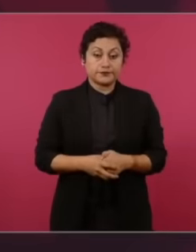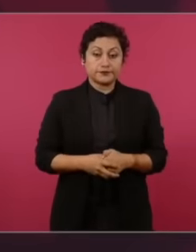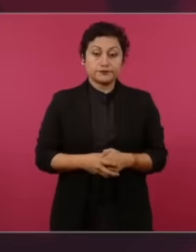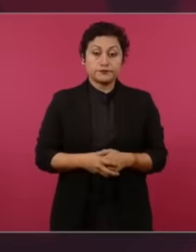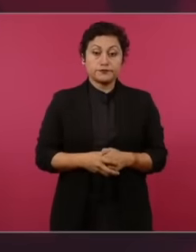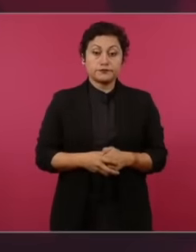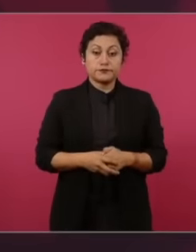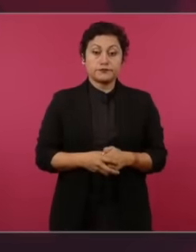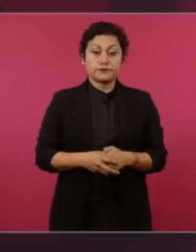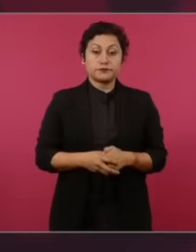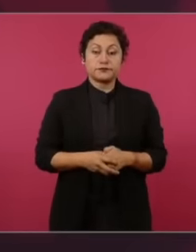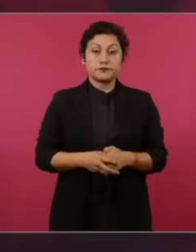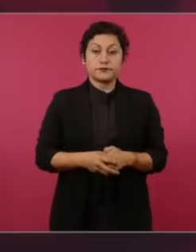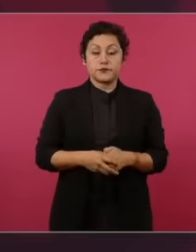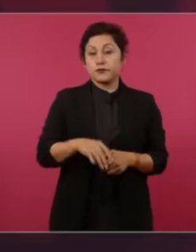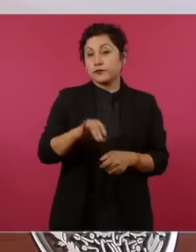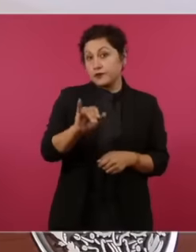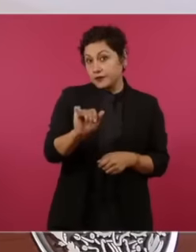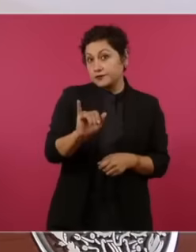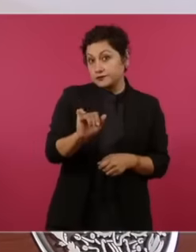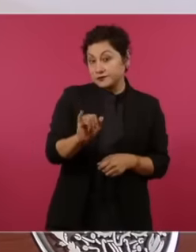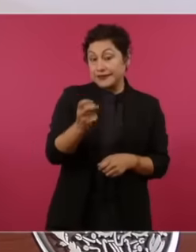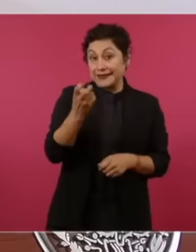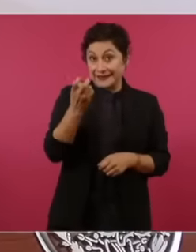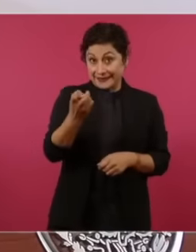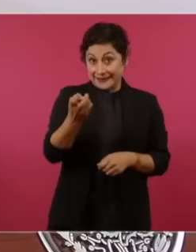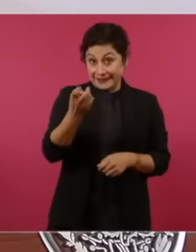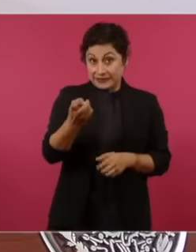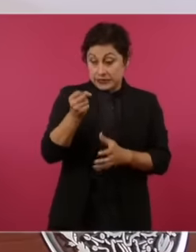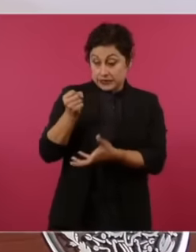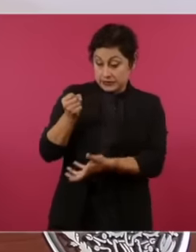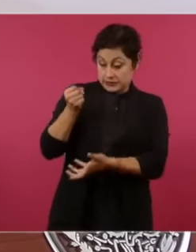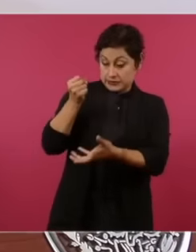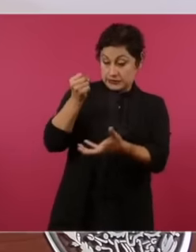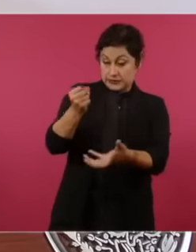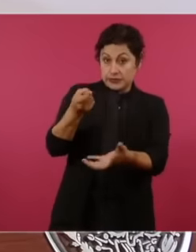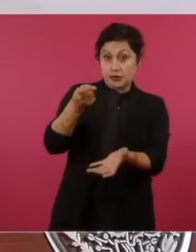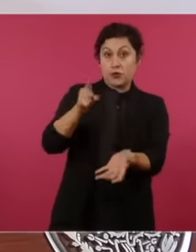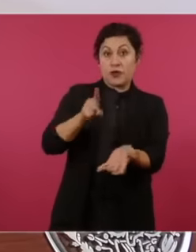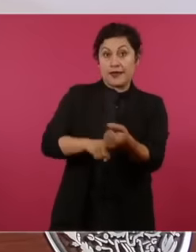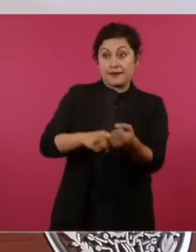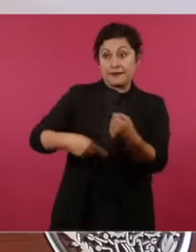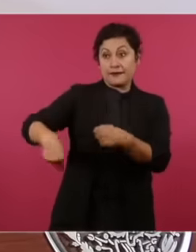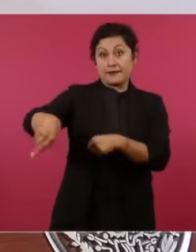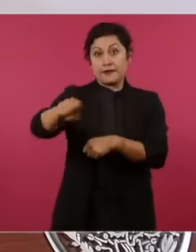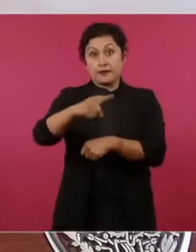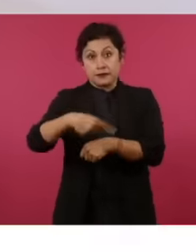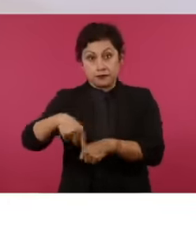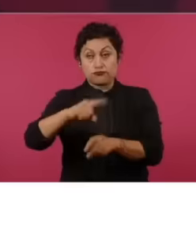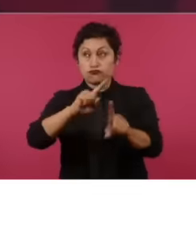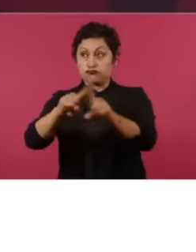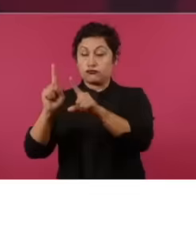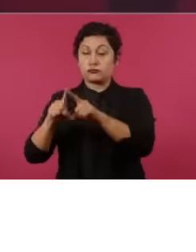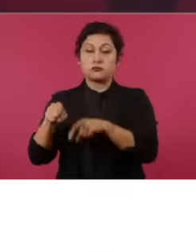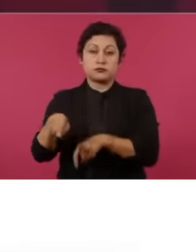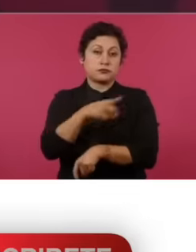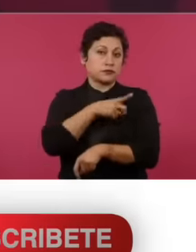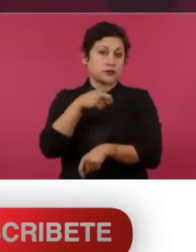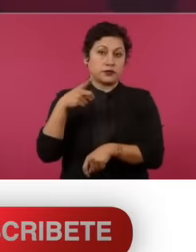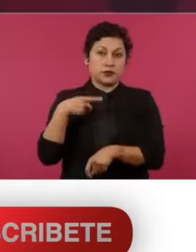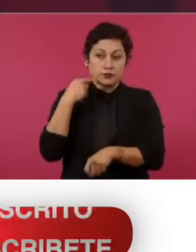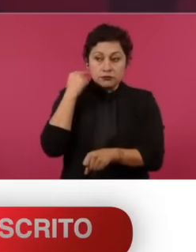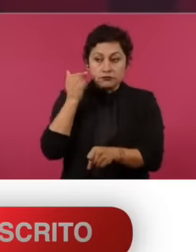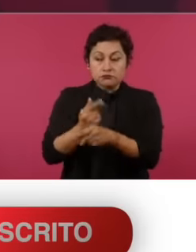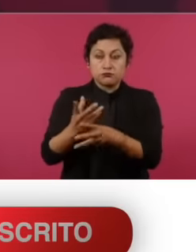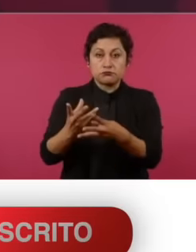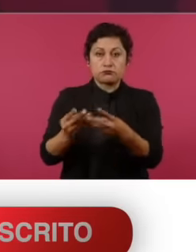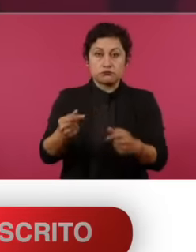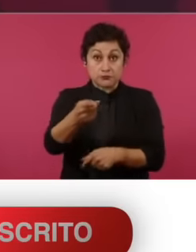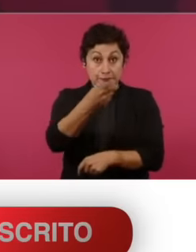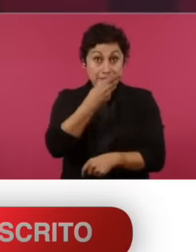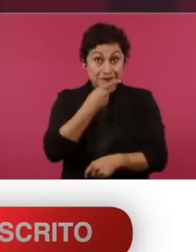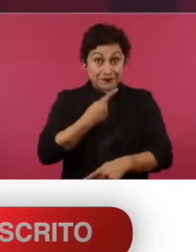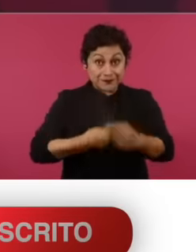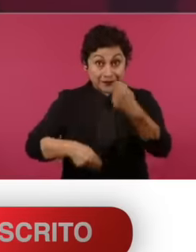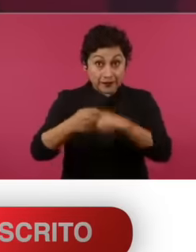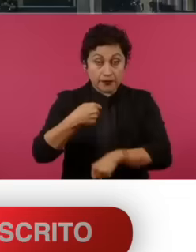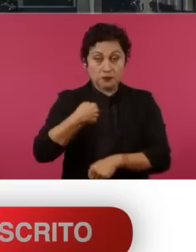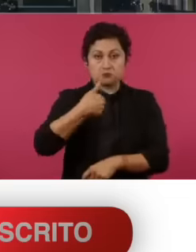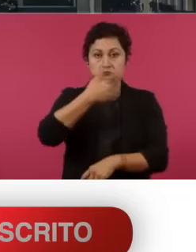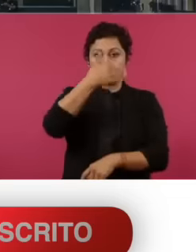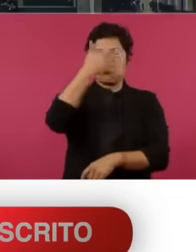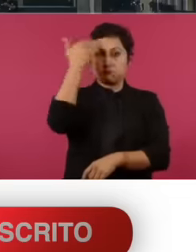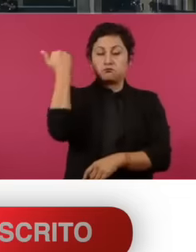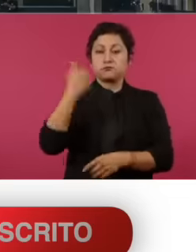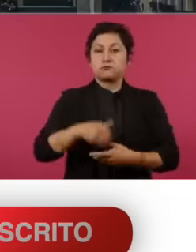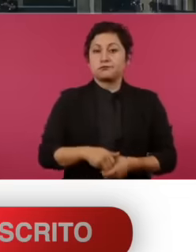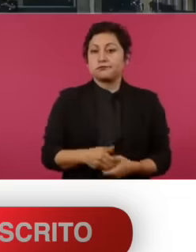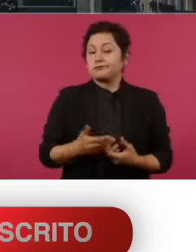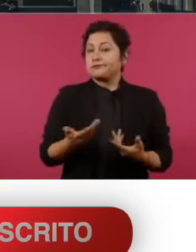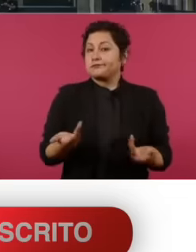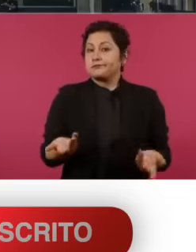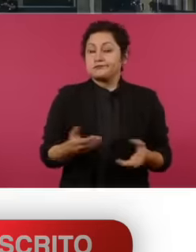be resolved by the trust, I didn't know they had this store, but hey, all of this